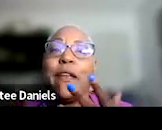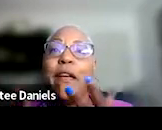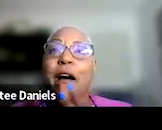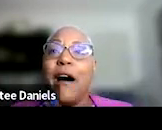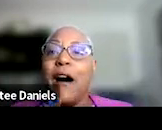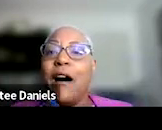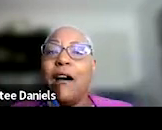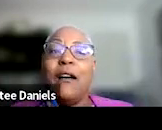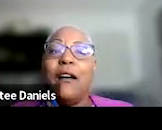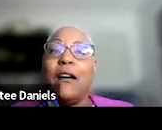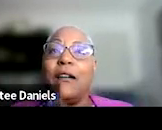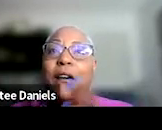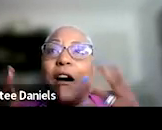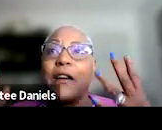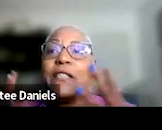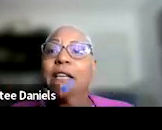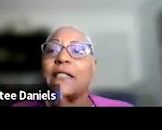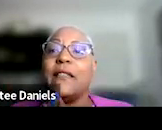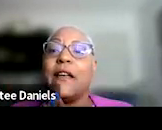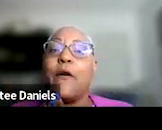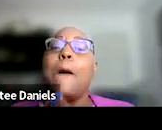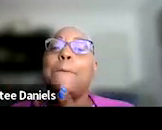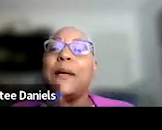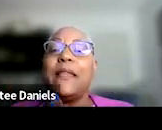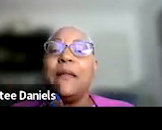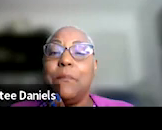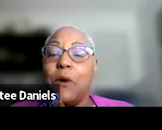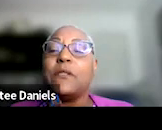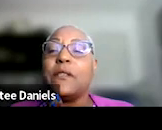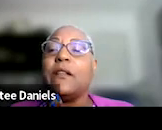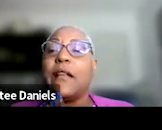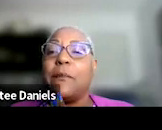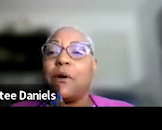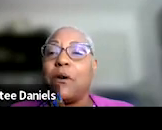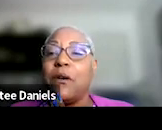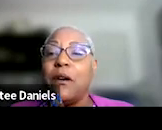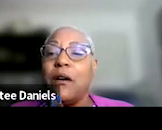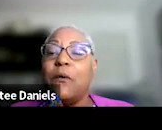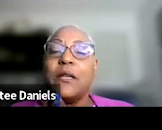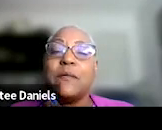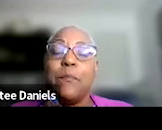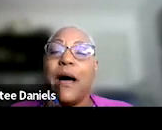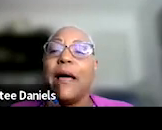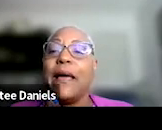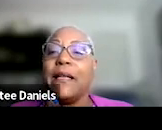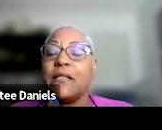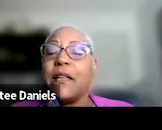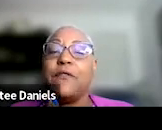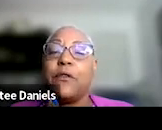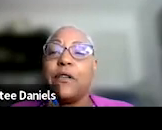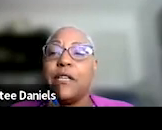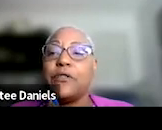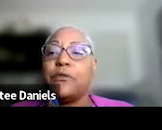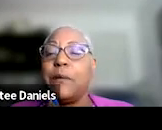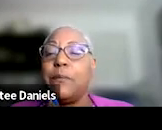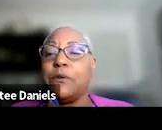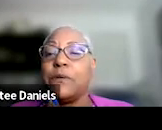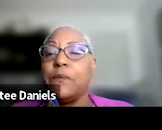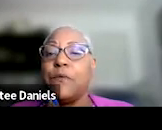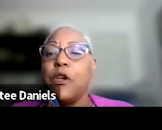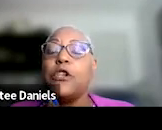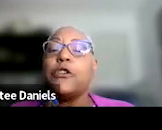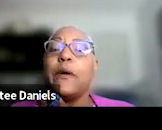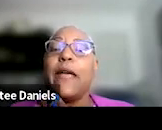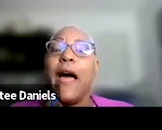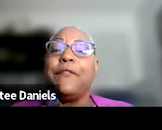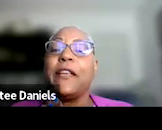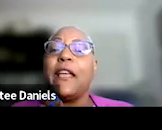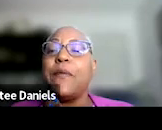or the architects in there, but most of the labor was by enslaved or indentured peoples. We have to